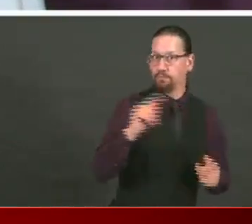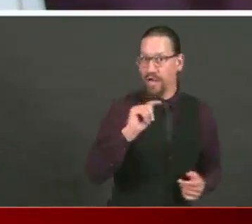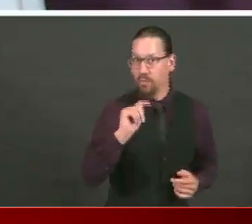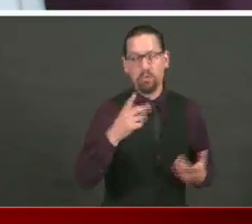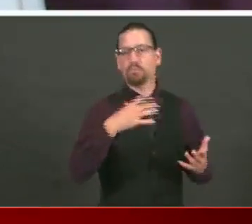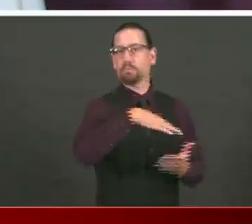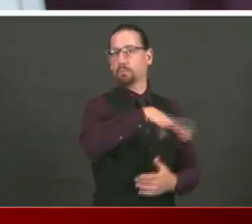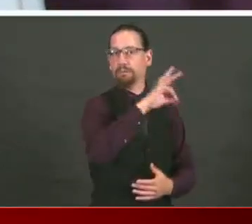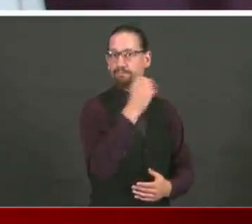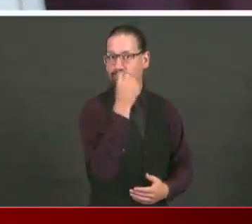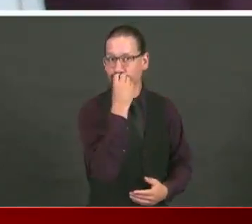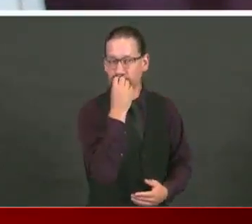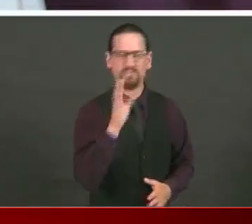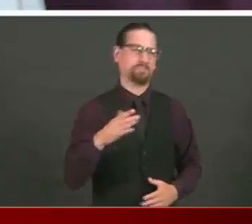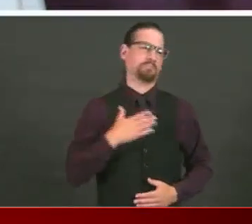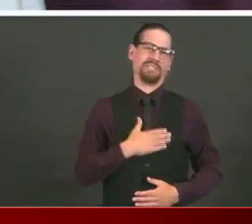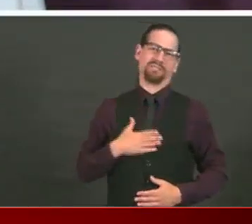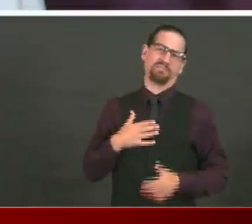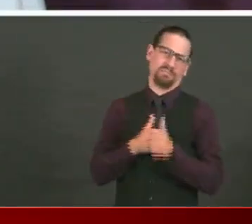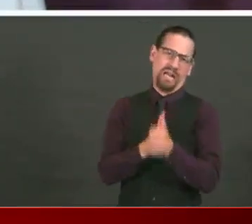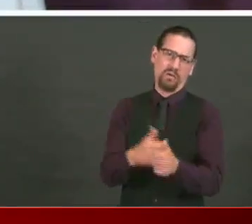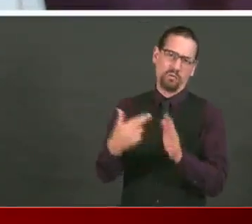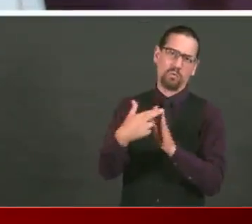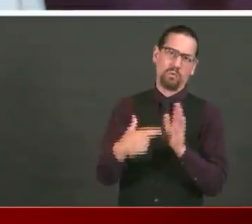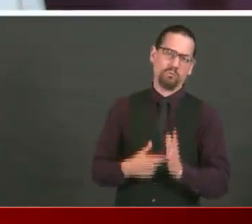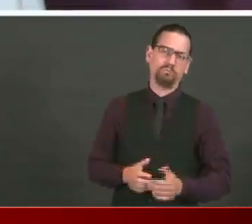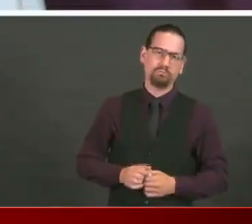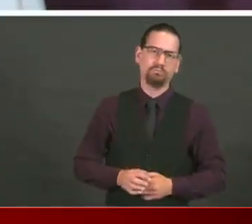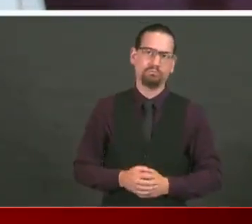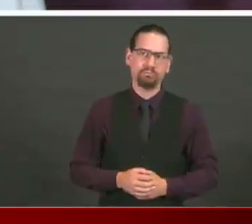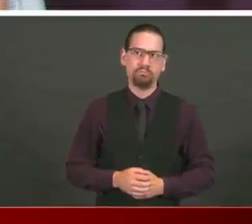CONCESSION STAND, OR YOU RUN INTO PEOPLE YOU KNOW, PLEASE